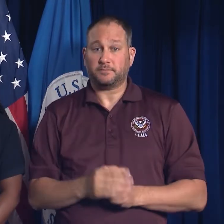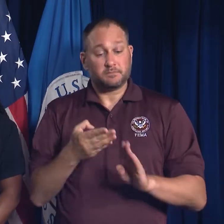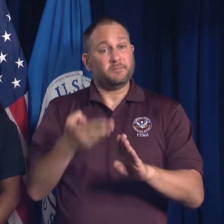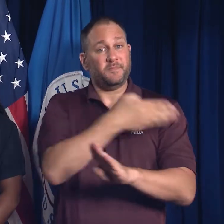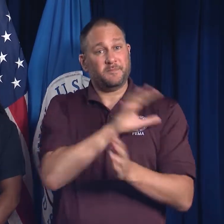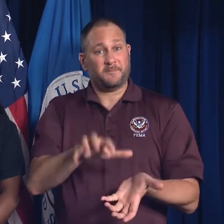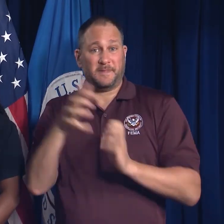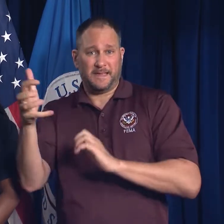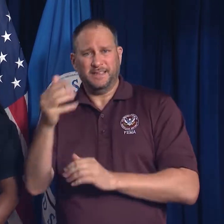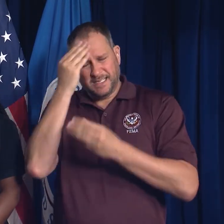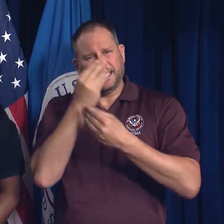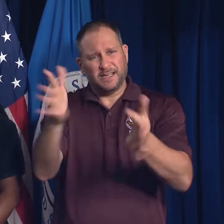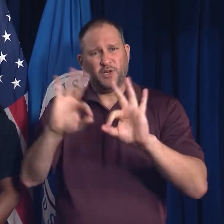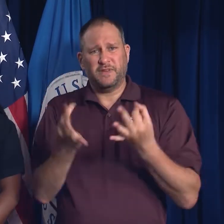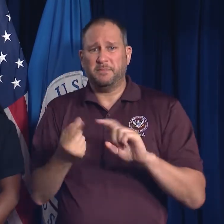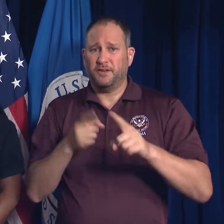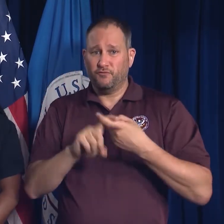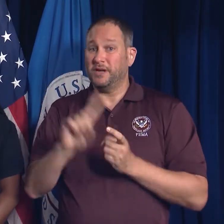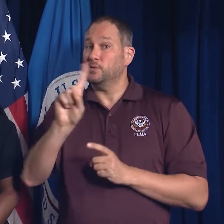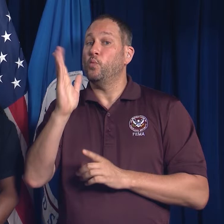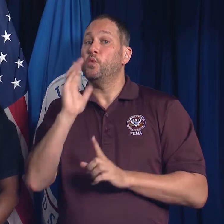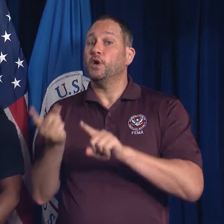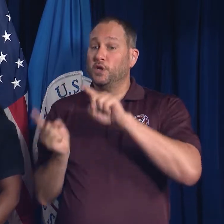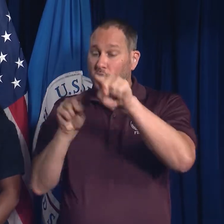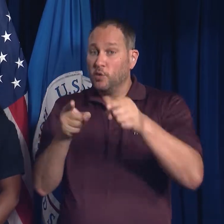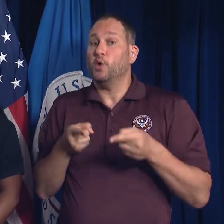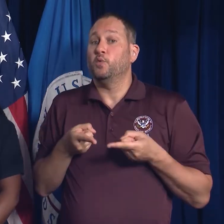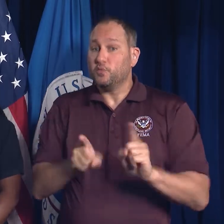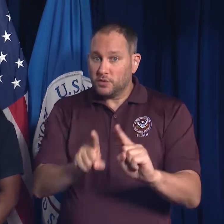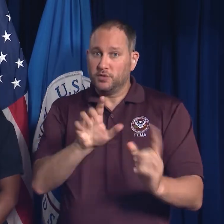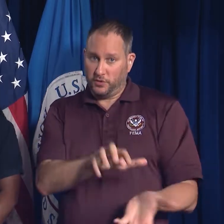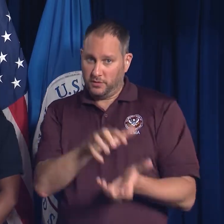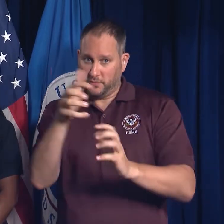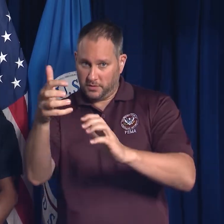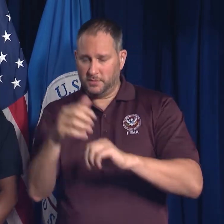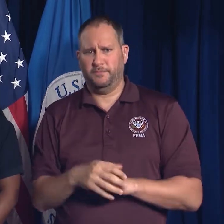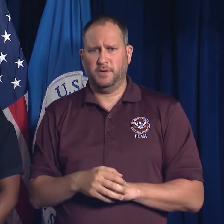Before an event tell your family and friends where you are planning to go during the event.